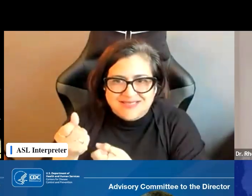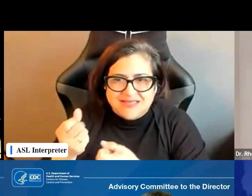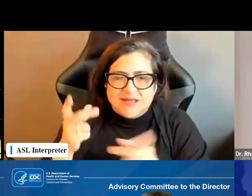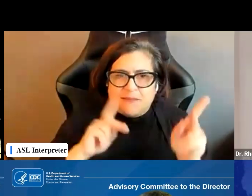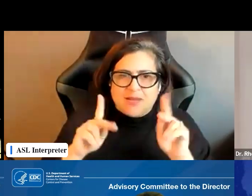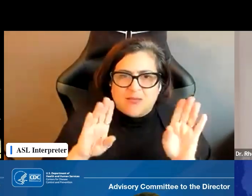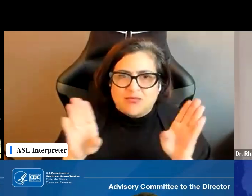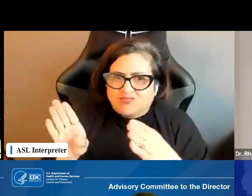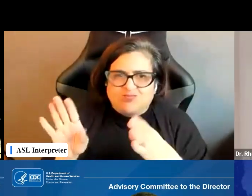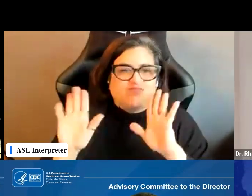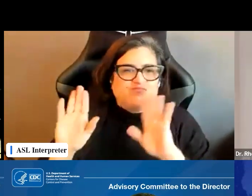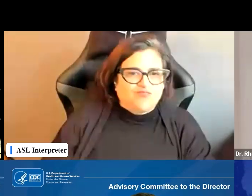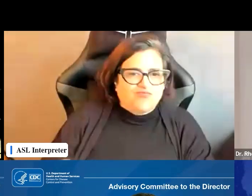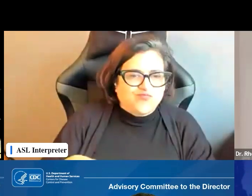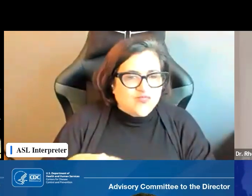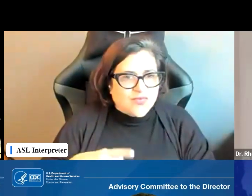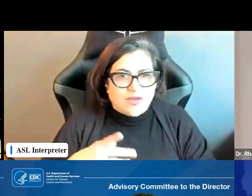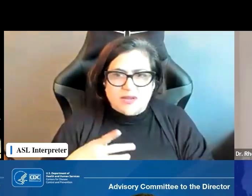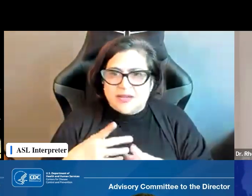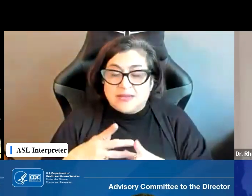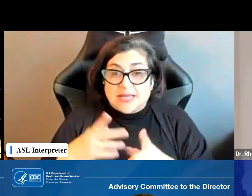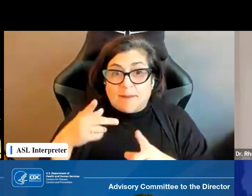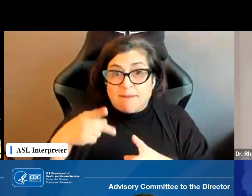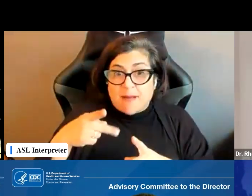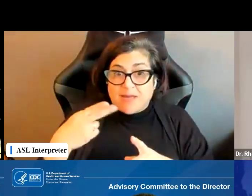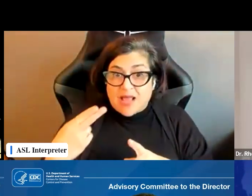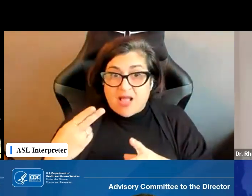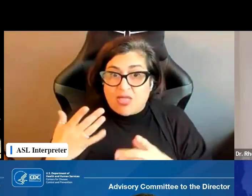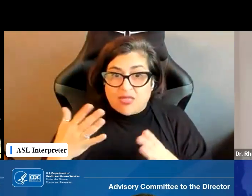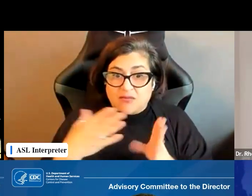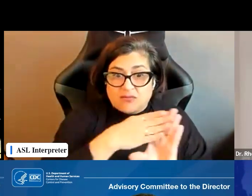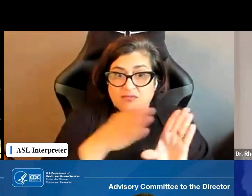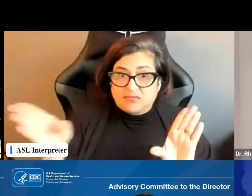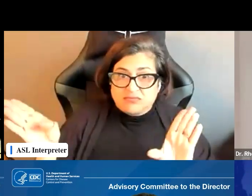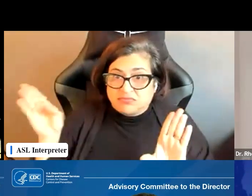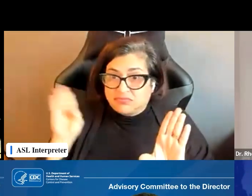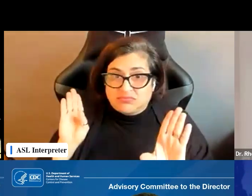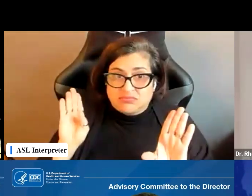It's sort of like a whole public health is kind of, you know, a team.